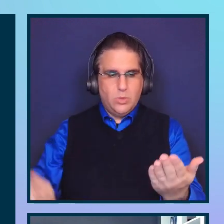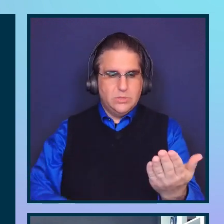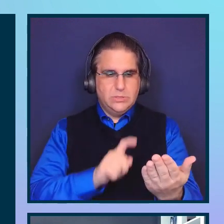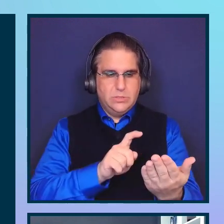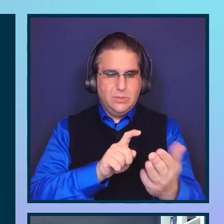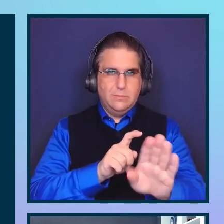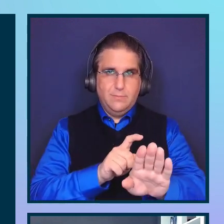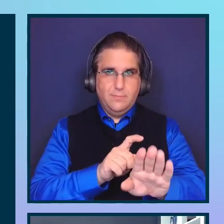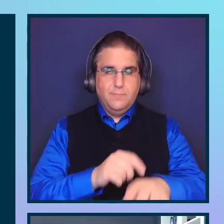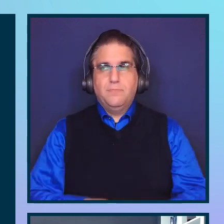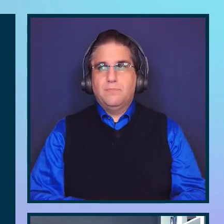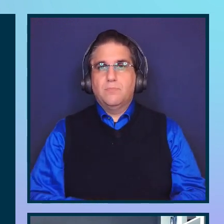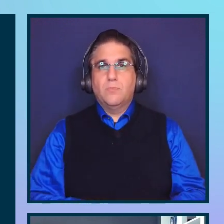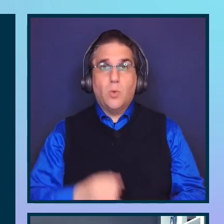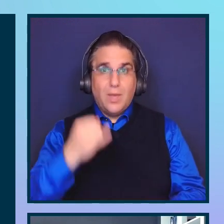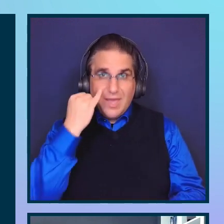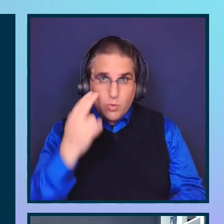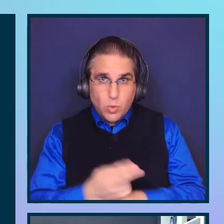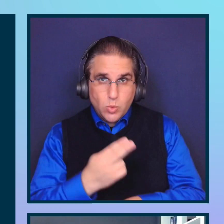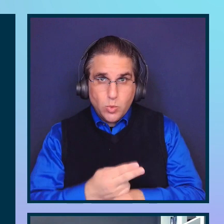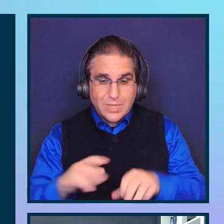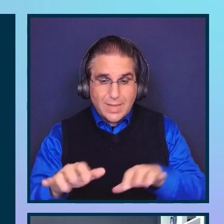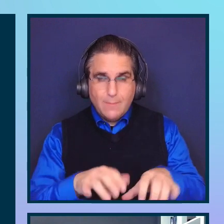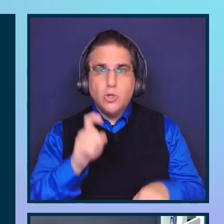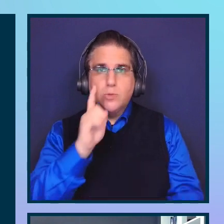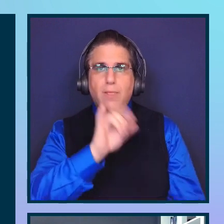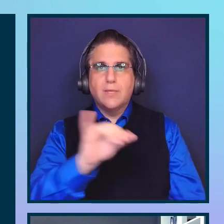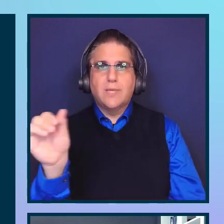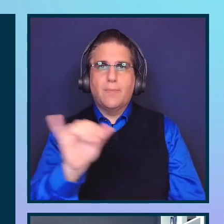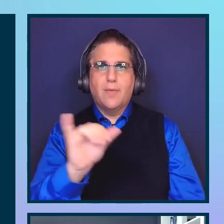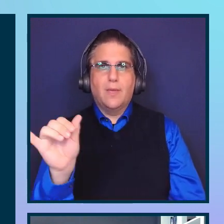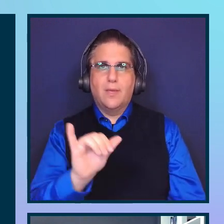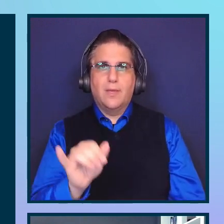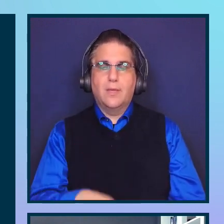The same should happen when using your keyword. What's gonna happen when you click in the color options?